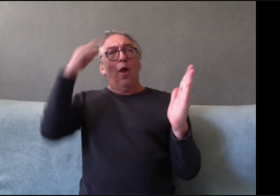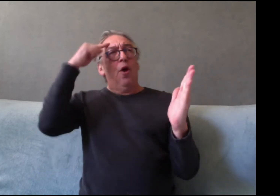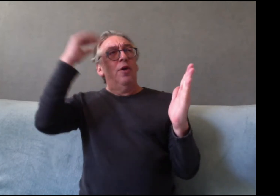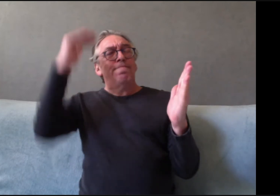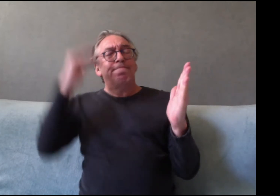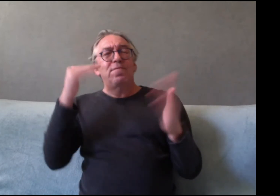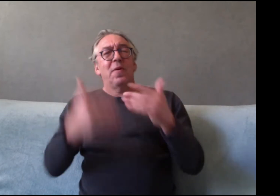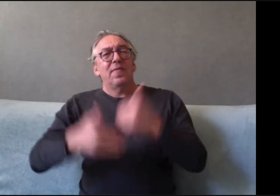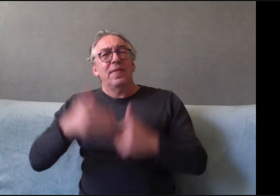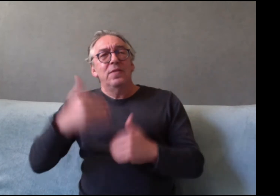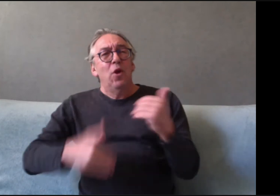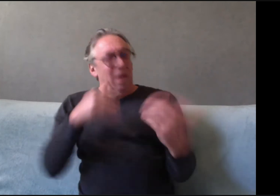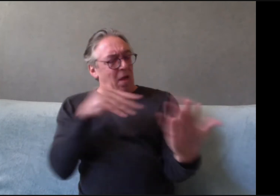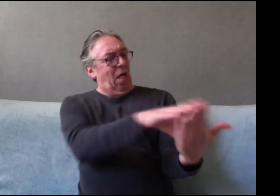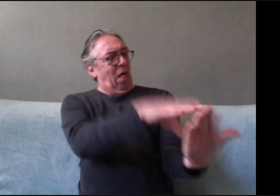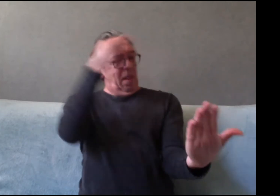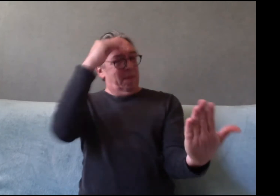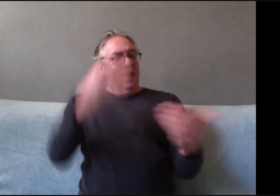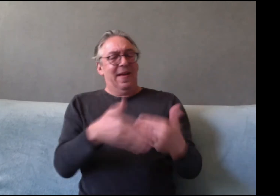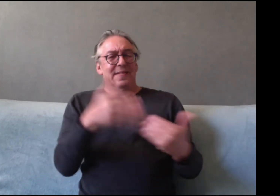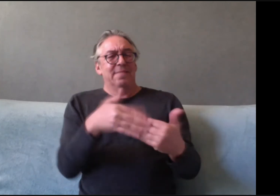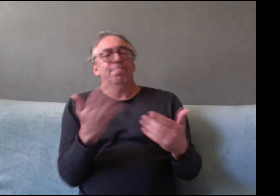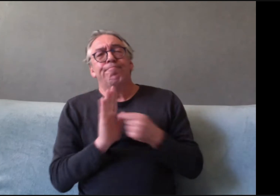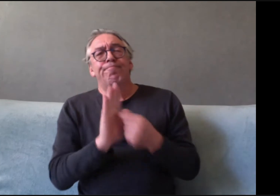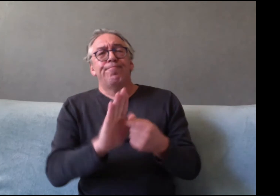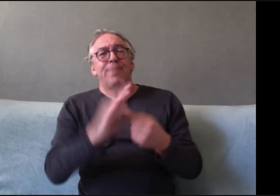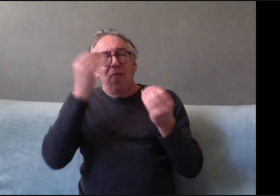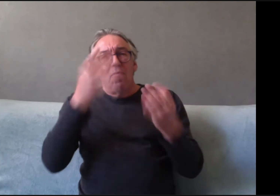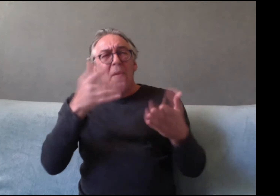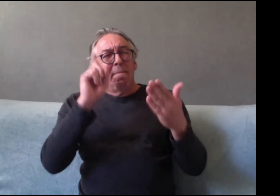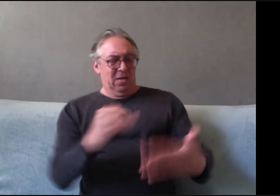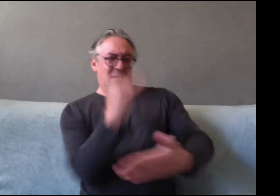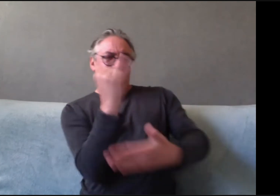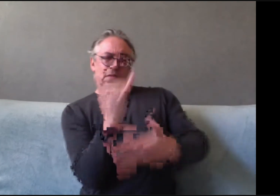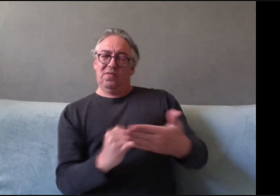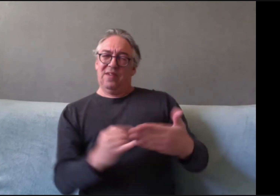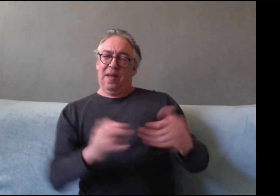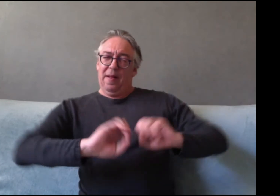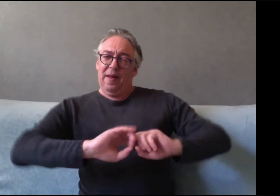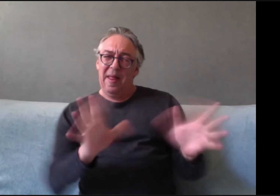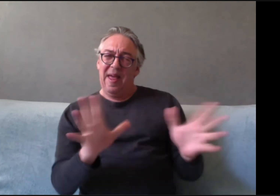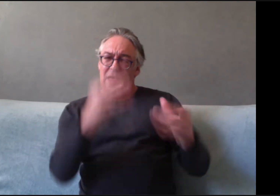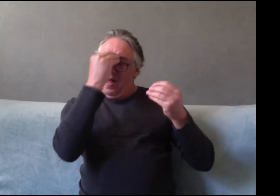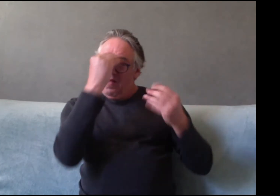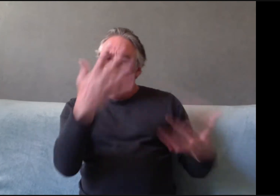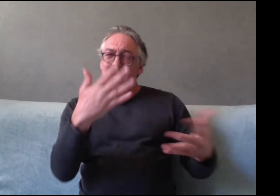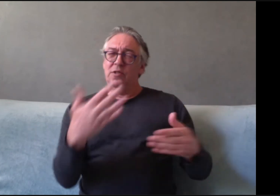Again, organizations of intellectual and developmental disabilities